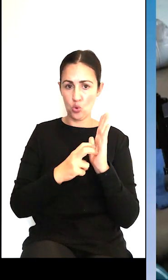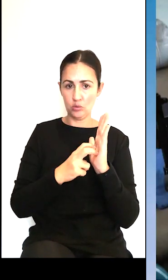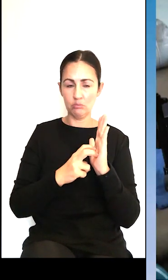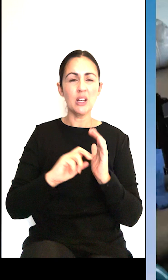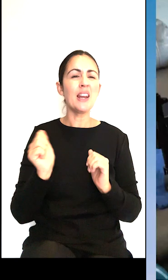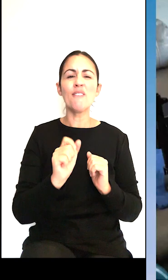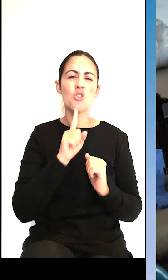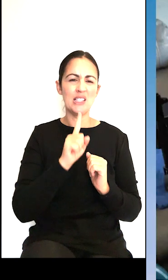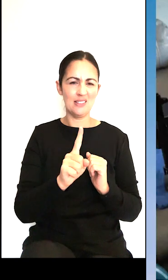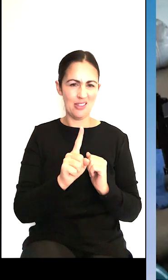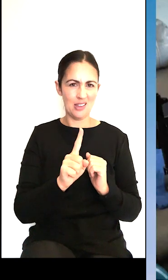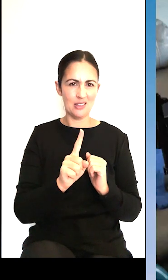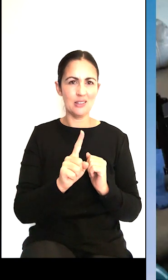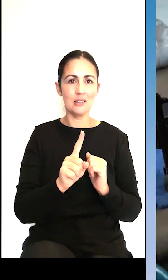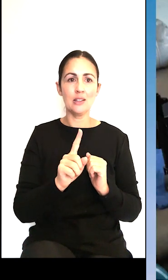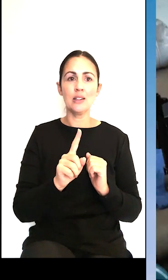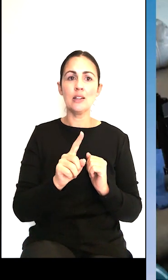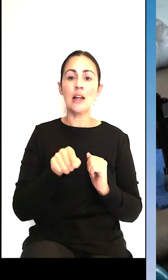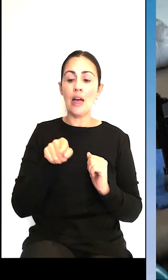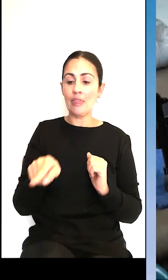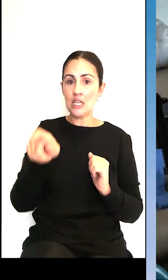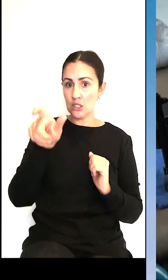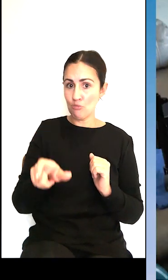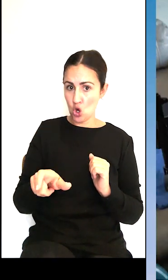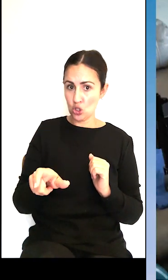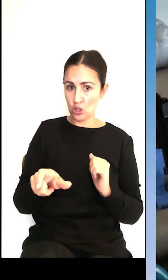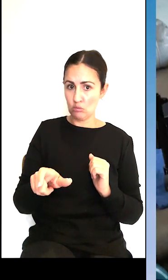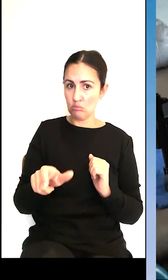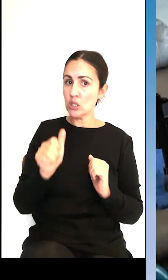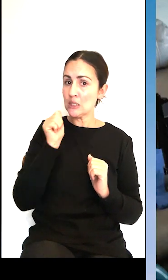it's always good to talk to the person you care for about becoming the nominated